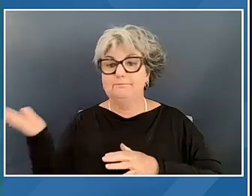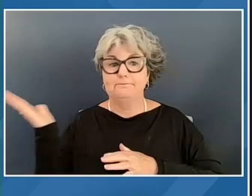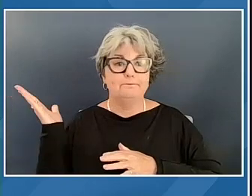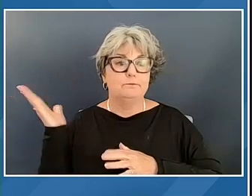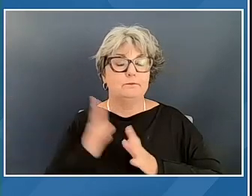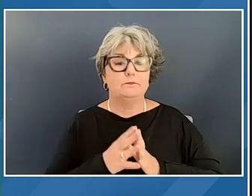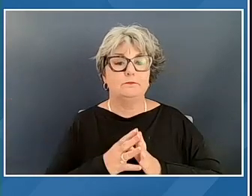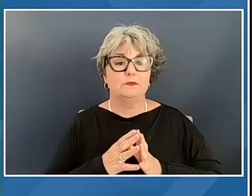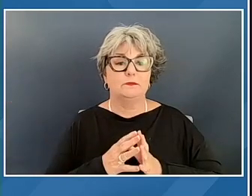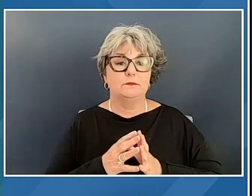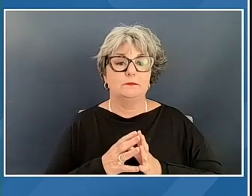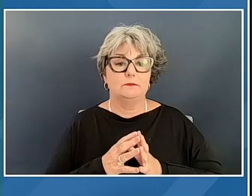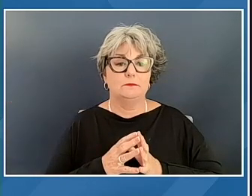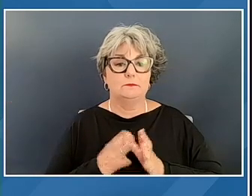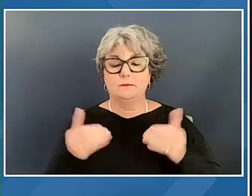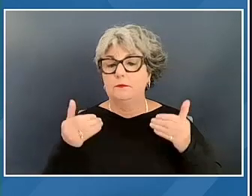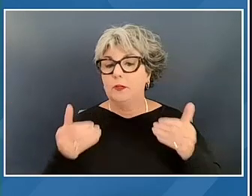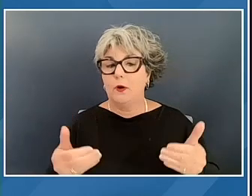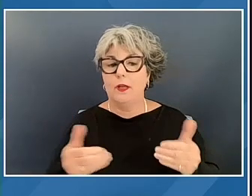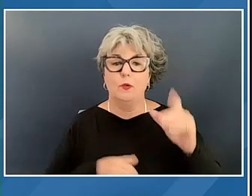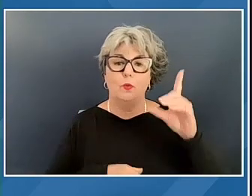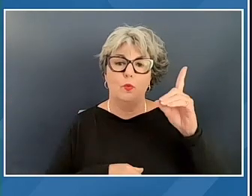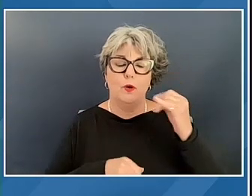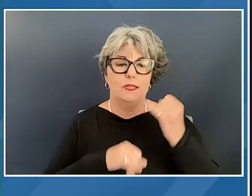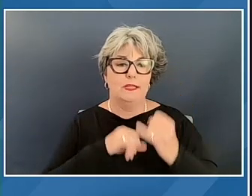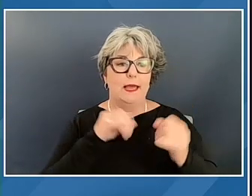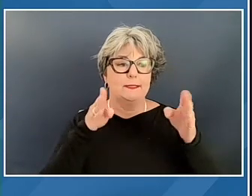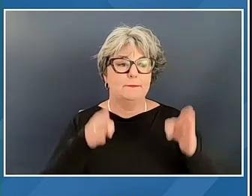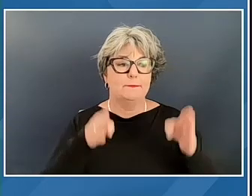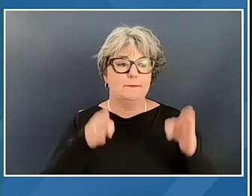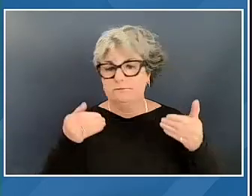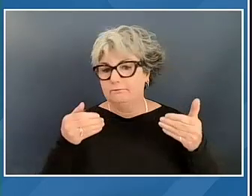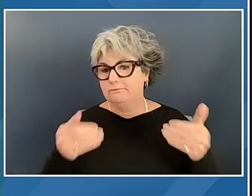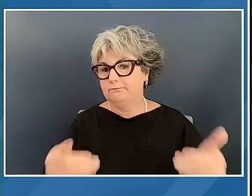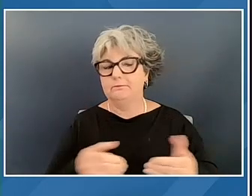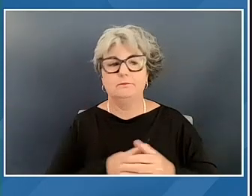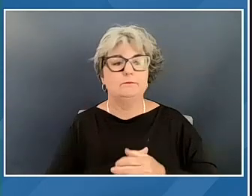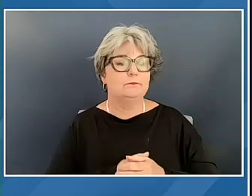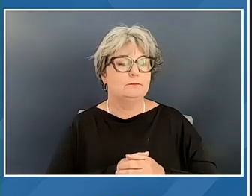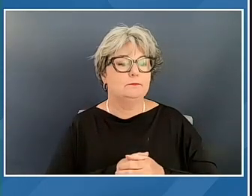Let's go ahead and have that person. Okay. Thank you. Mike, you want to let Karen in?